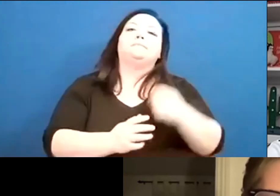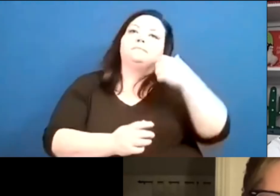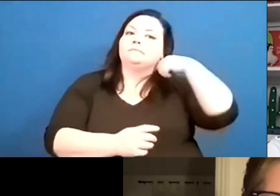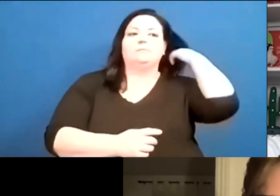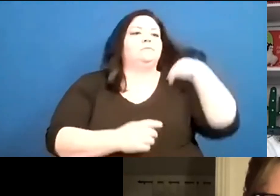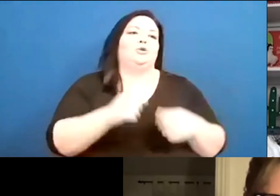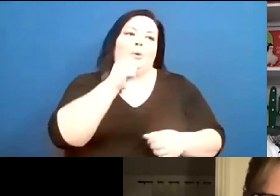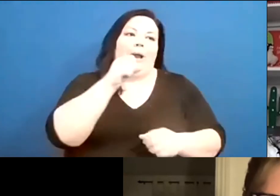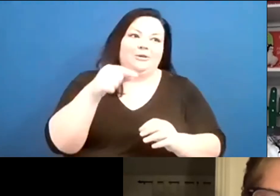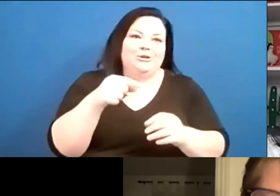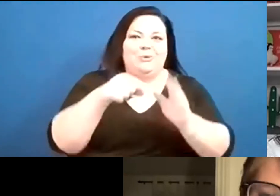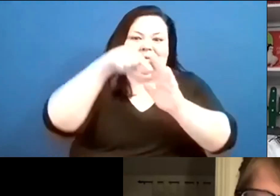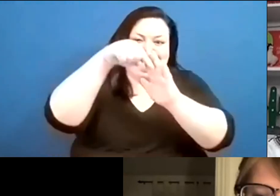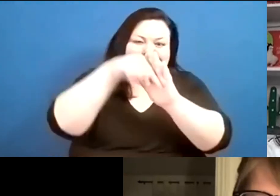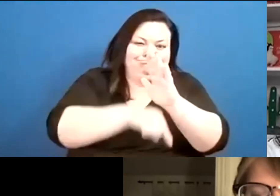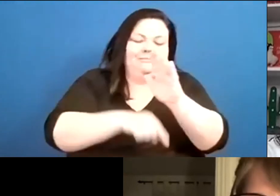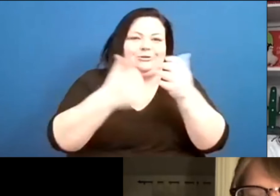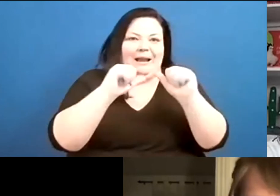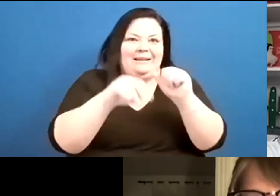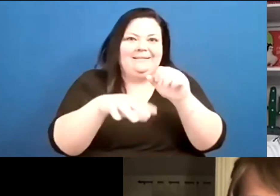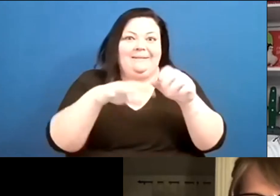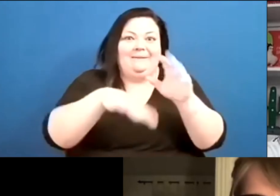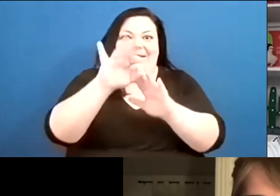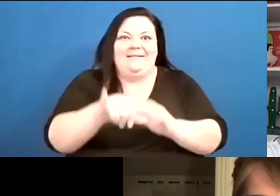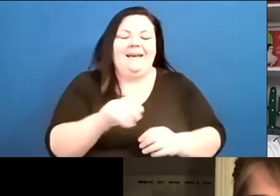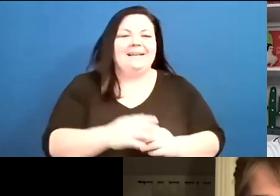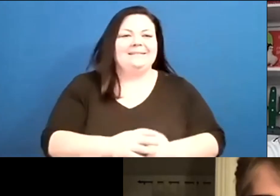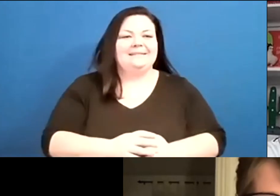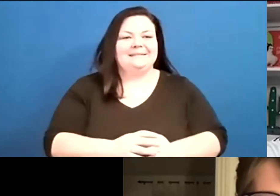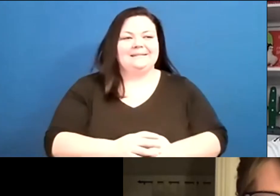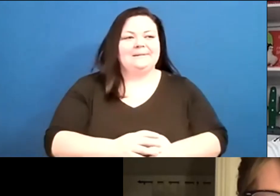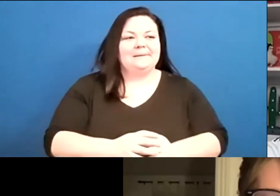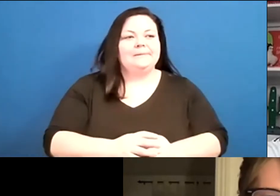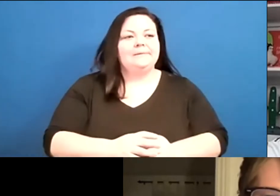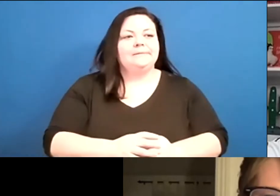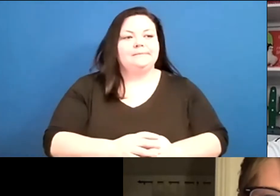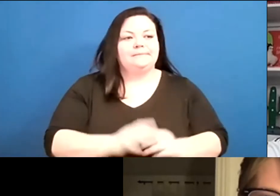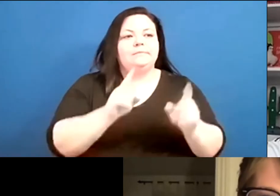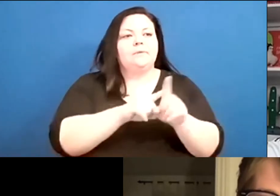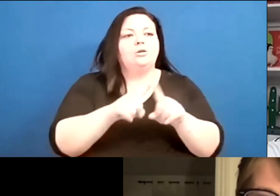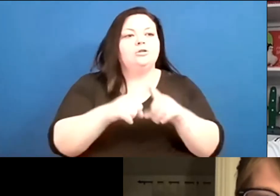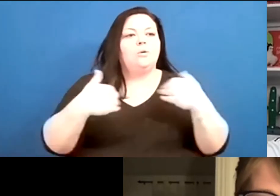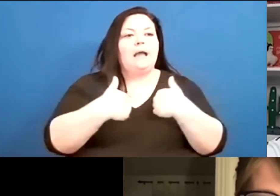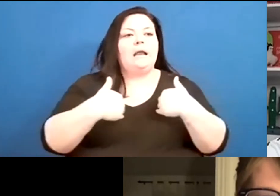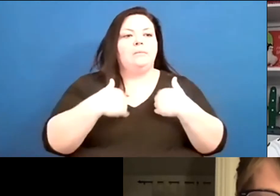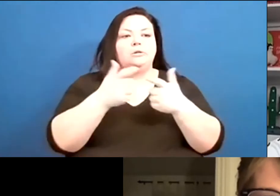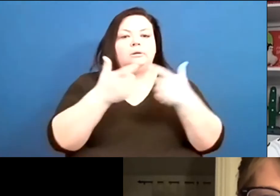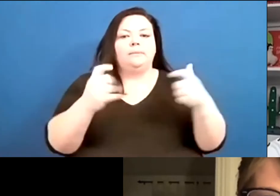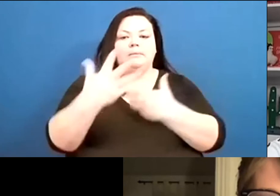into that one to see it to see it there but, um, and also you know animals are a big part of my life, uh, my cats are